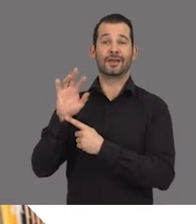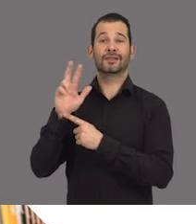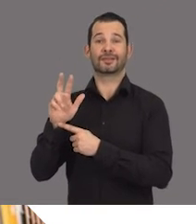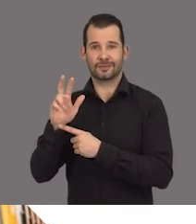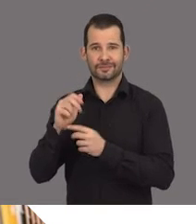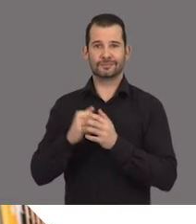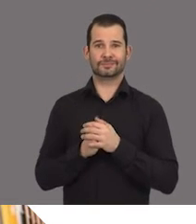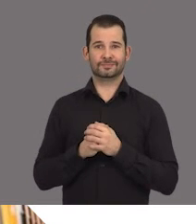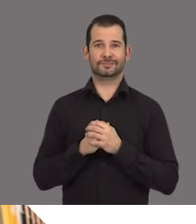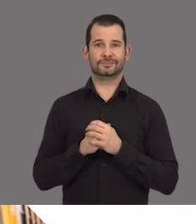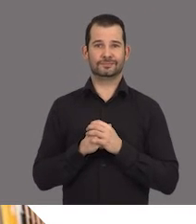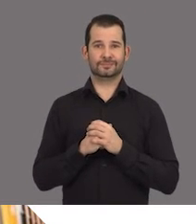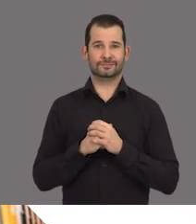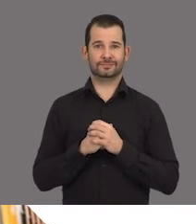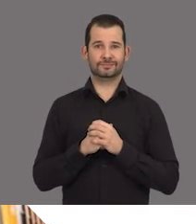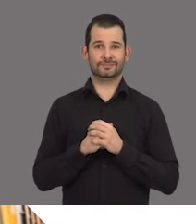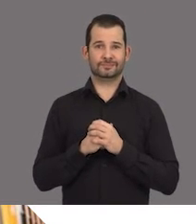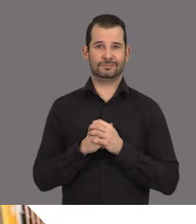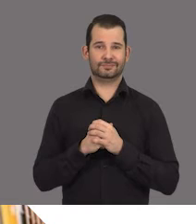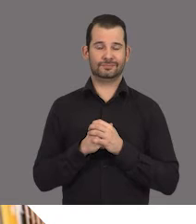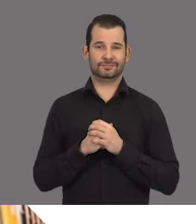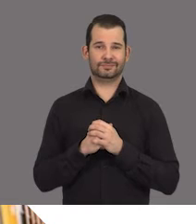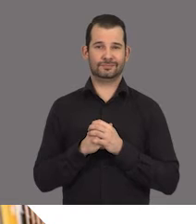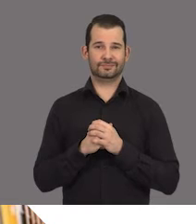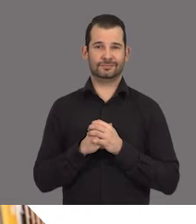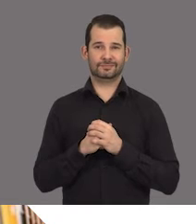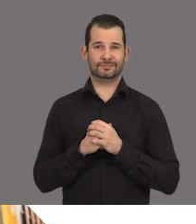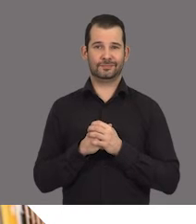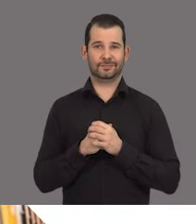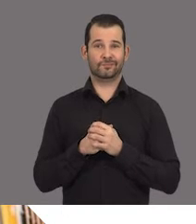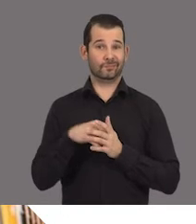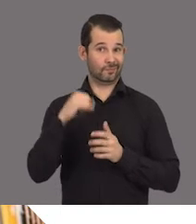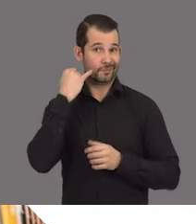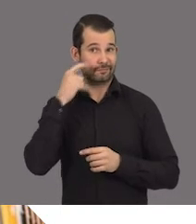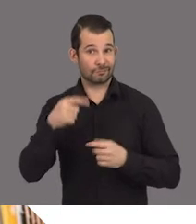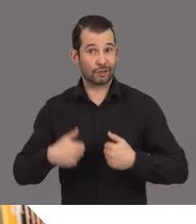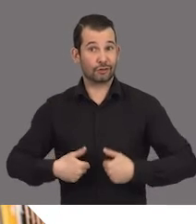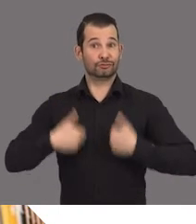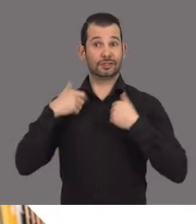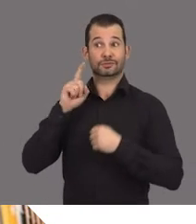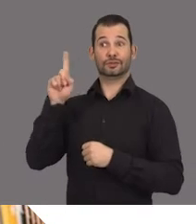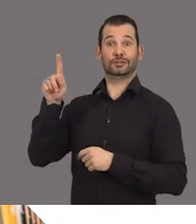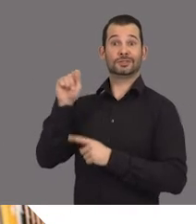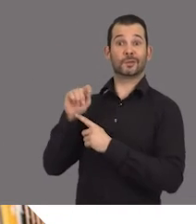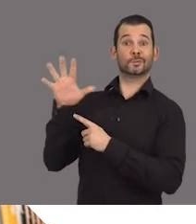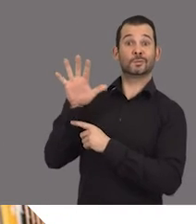If you are a resident of the territories with an 867 area